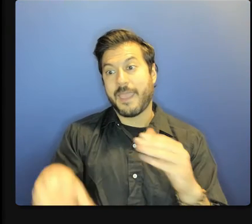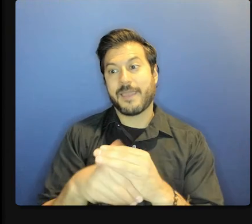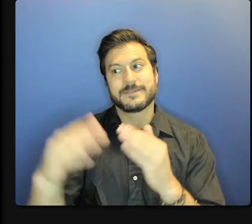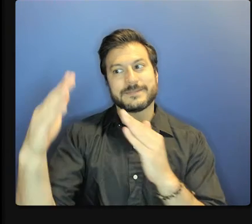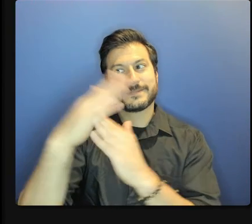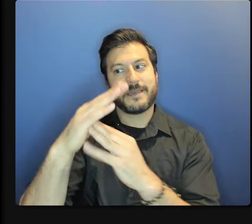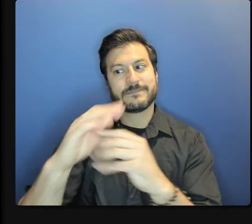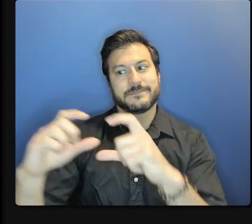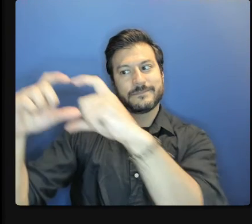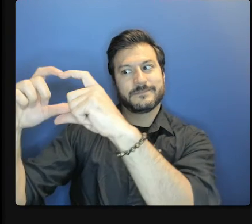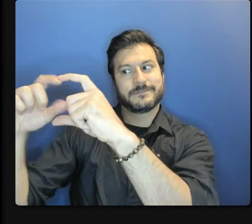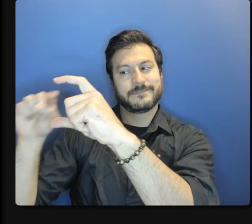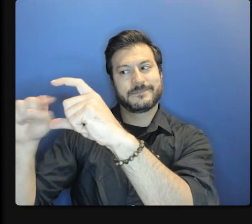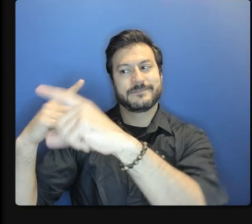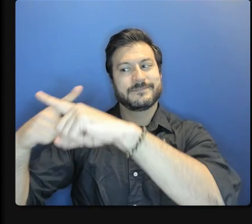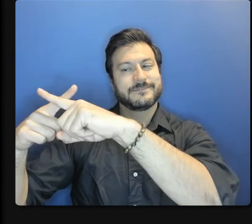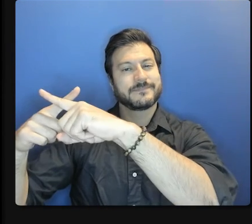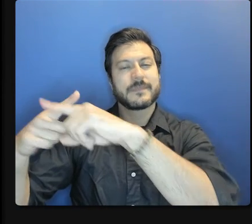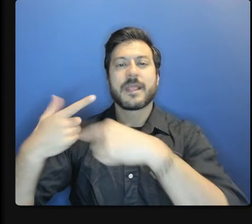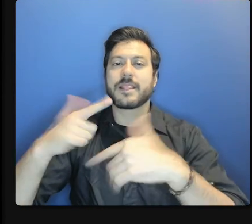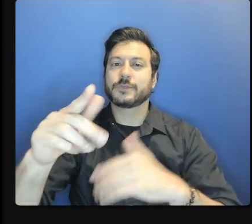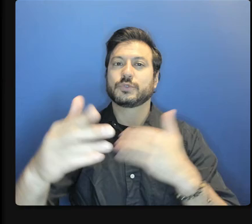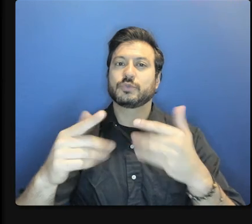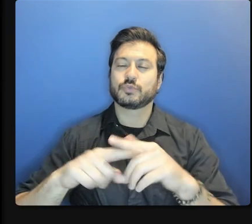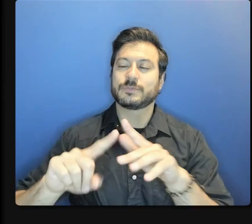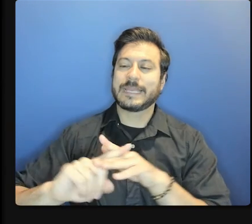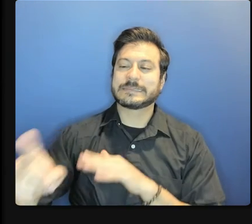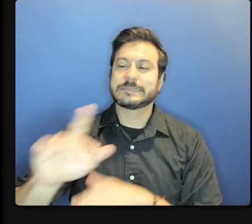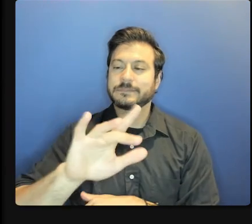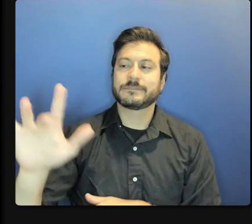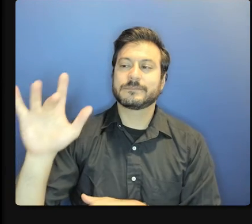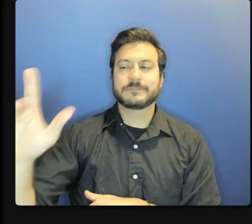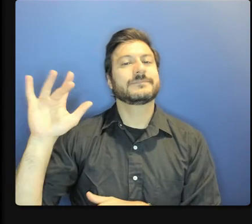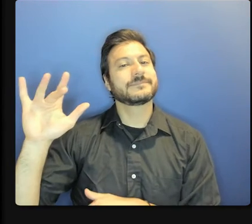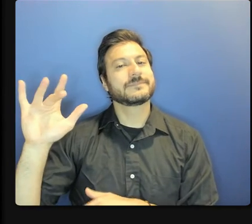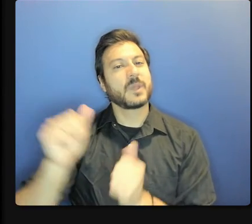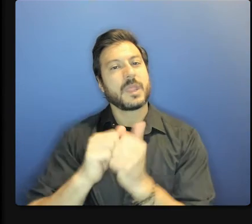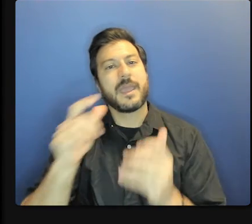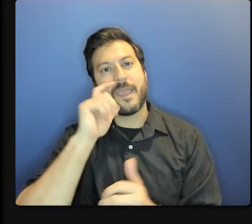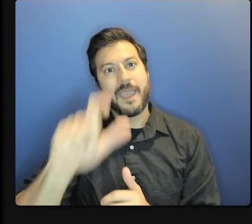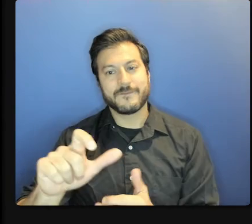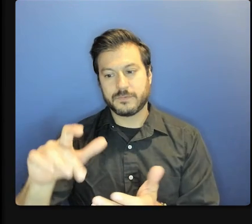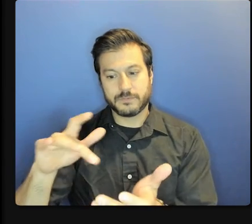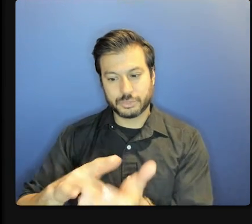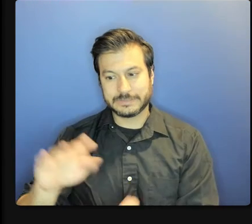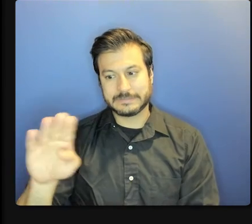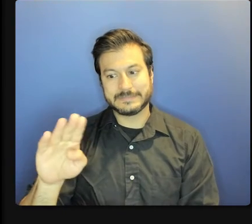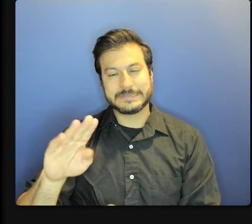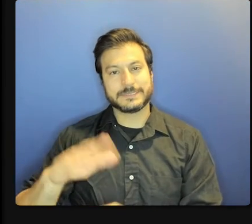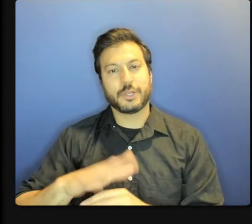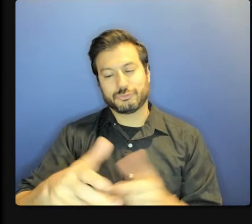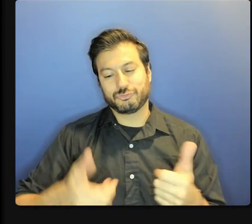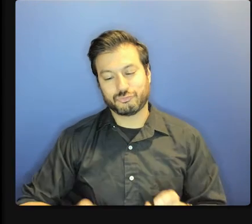A button is added to the top corner of the screen to enable you to exit the menu without having the press to B button